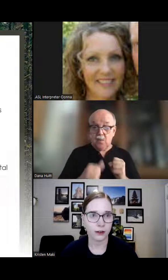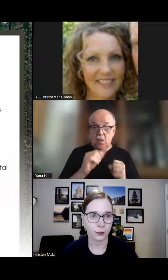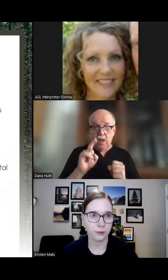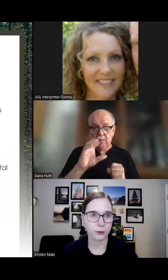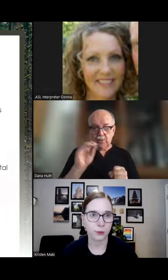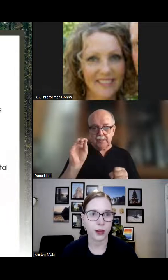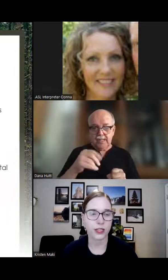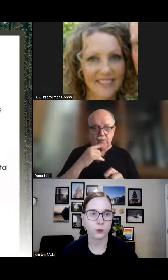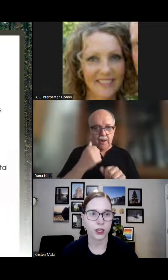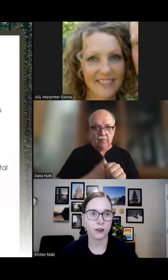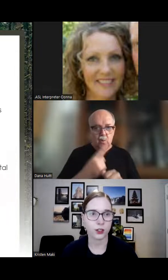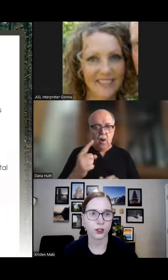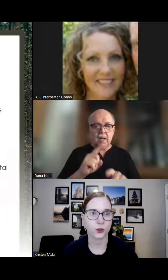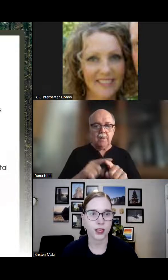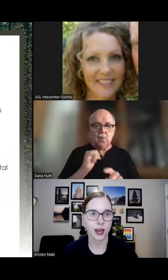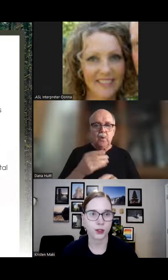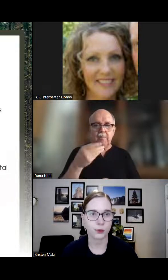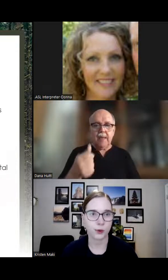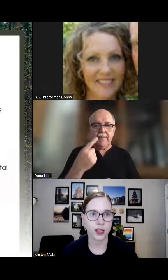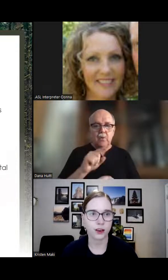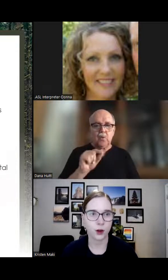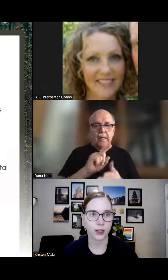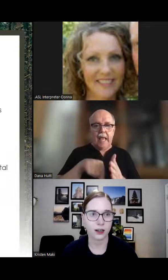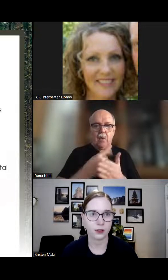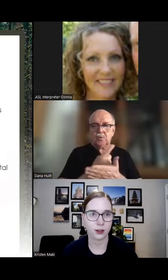for other household needs.